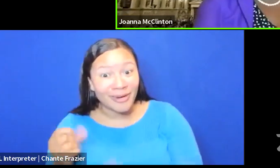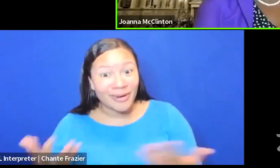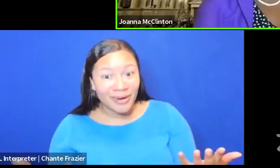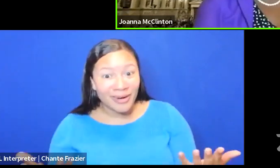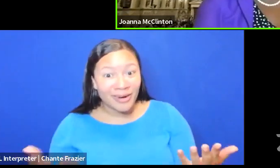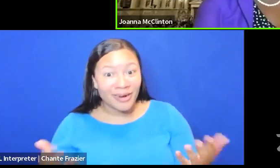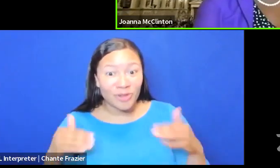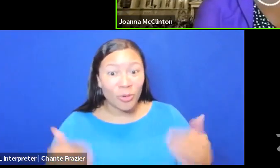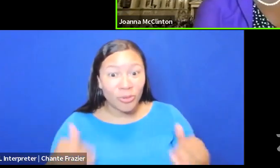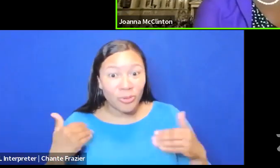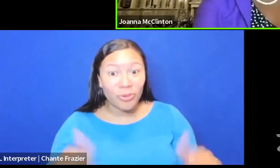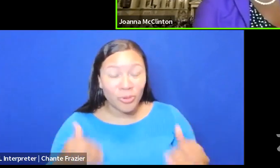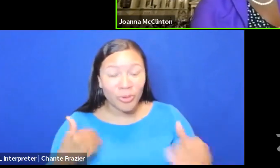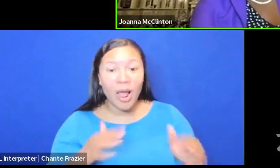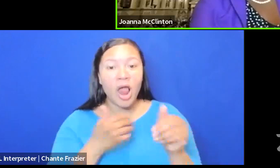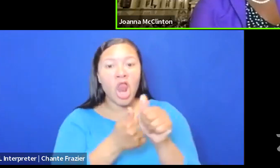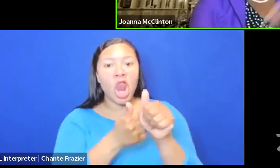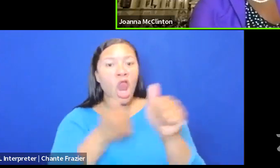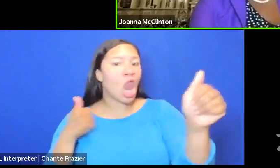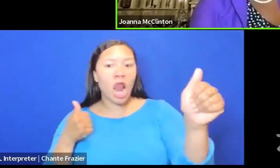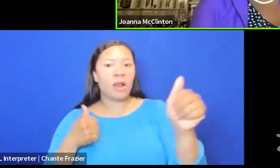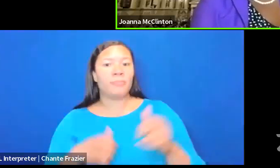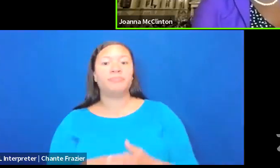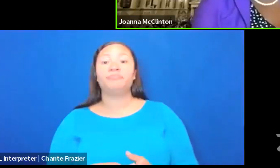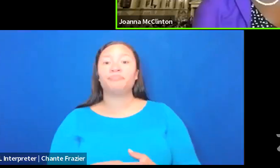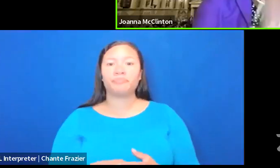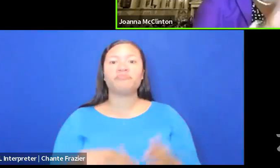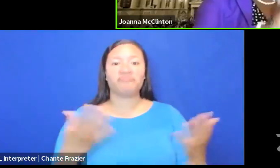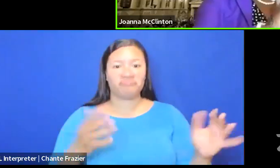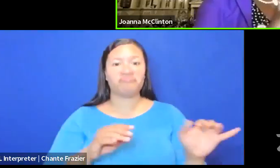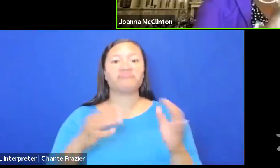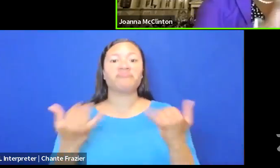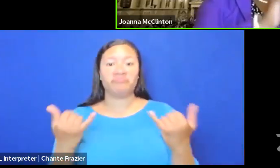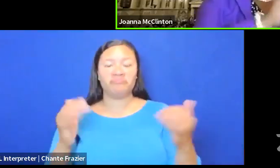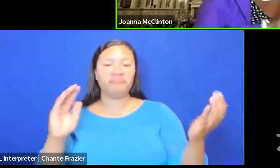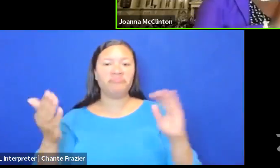only 8%. It's still very long way to go there. The 8.2% was a record. A